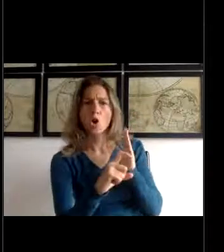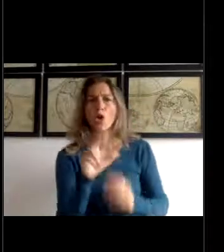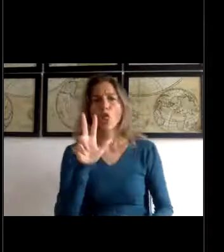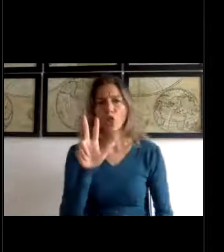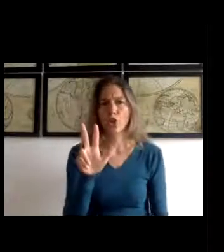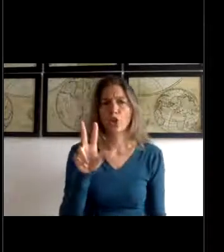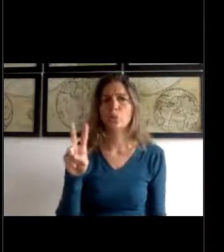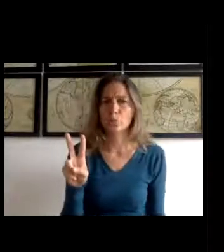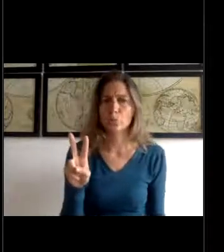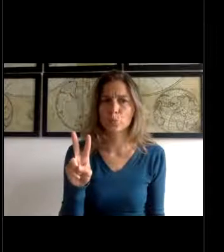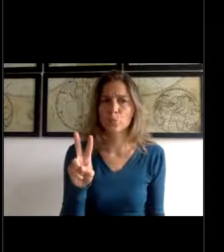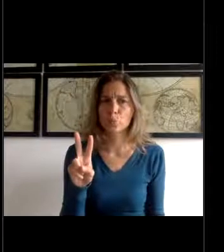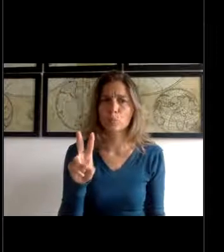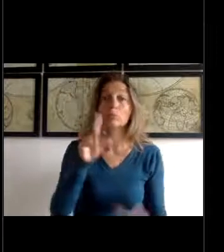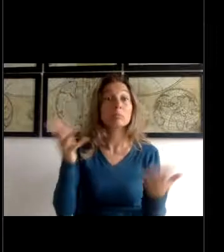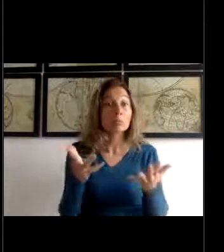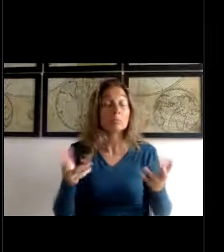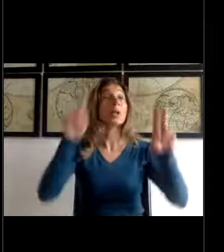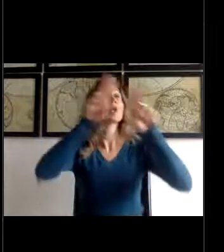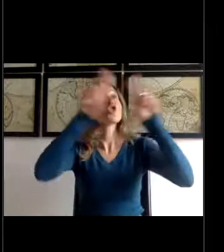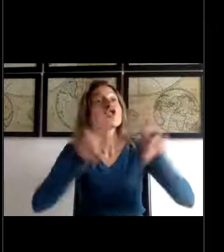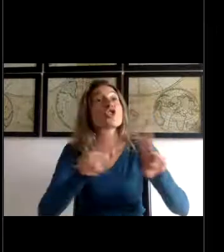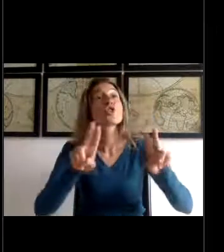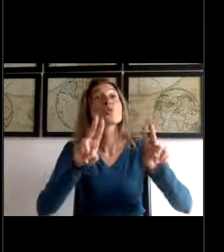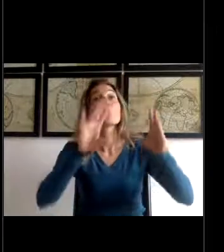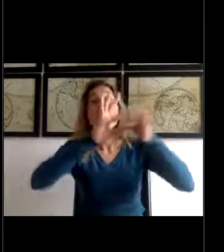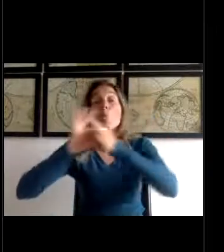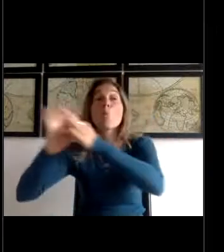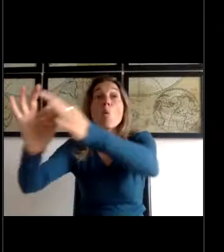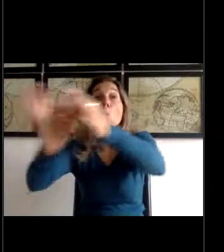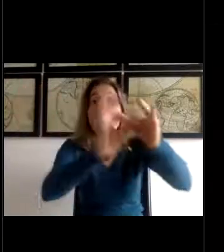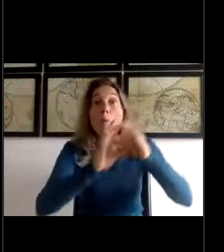international cooperation, including international development programmes